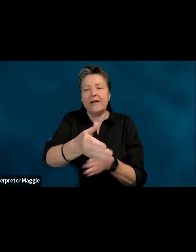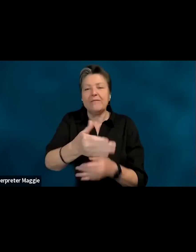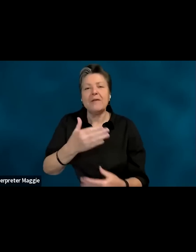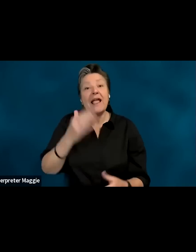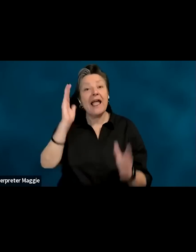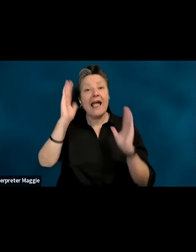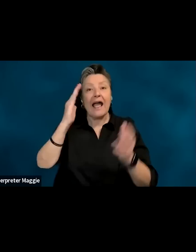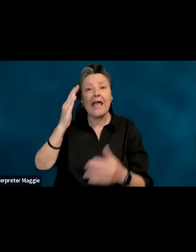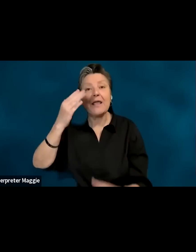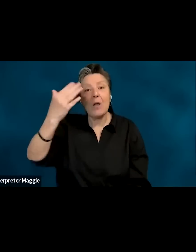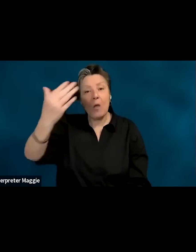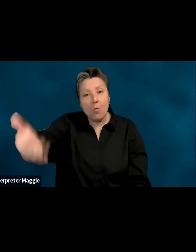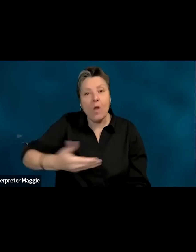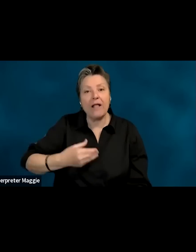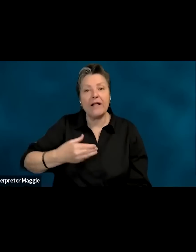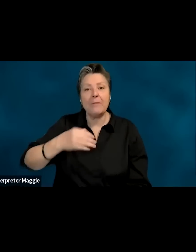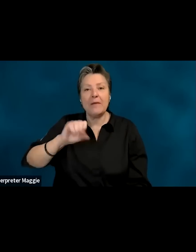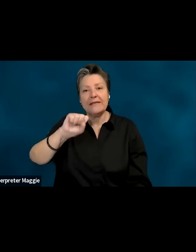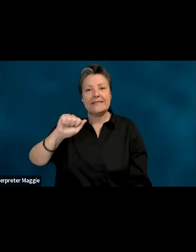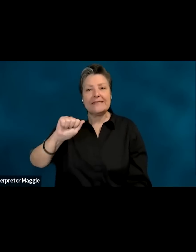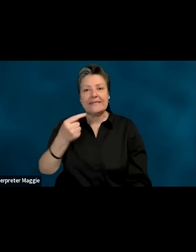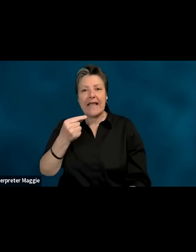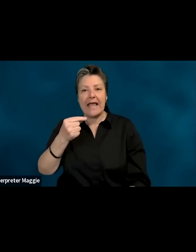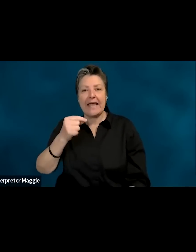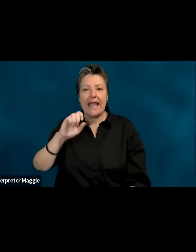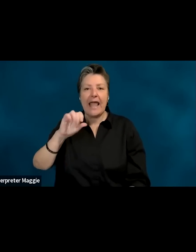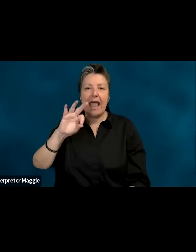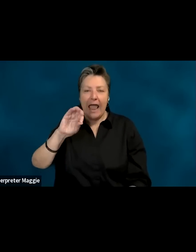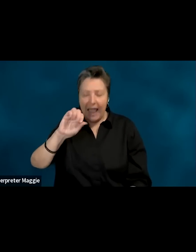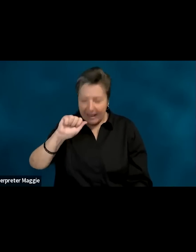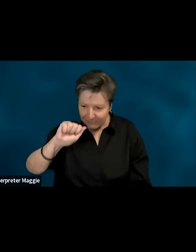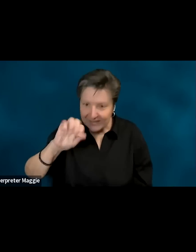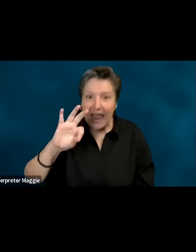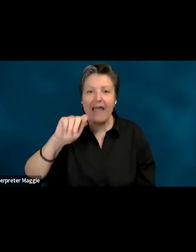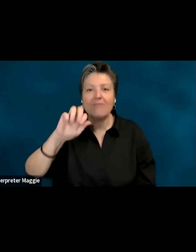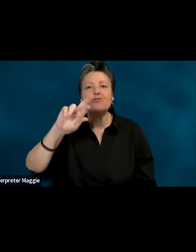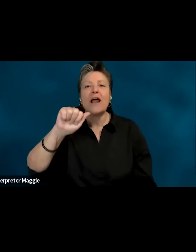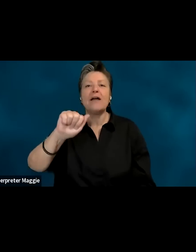I am SAG-AFTRA, Executive Vice President Ben White Hair. Thank you all so much for joining us